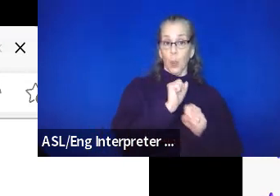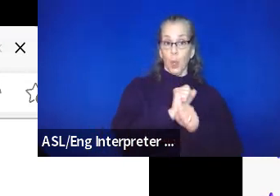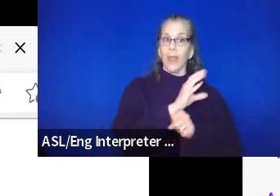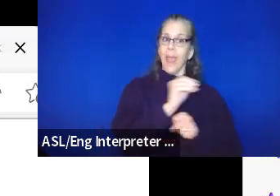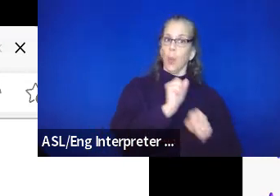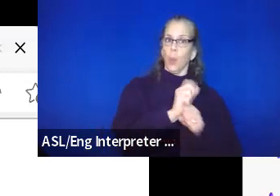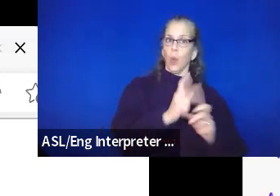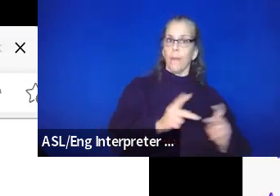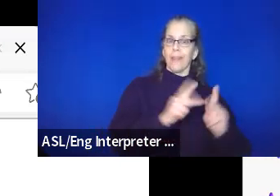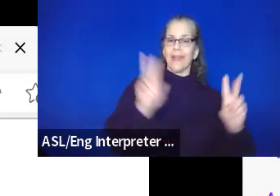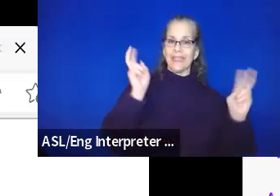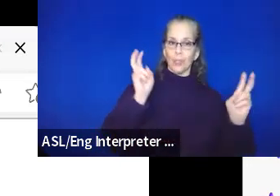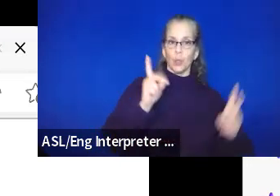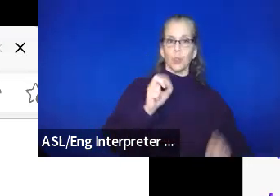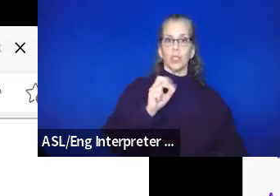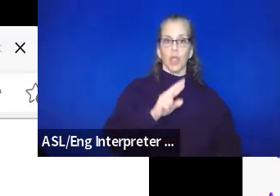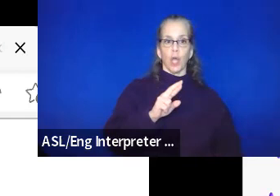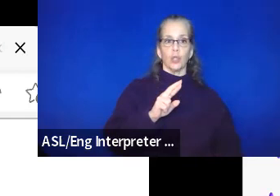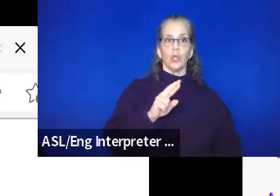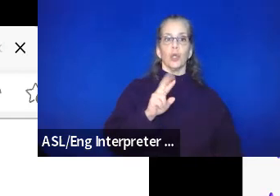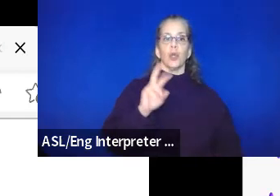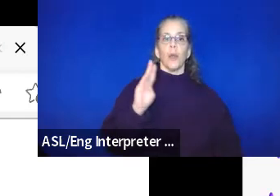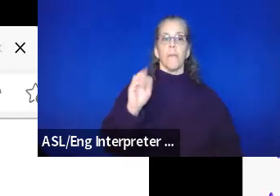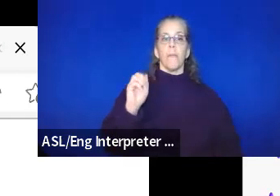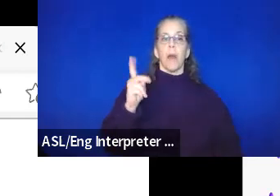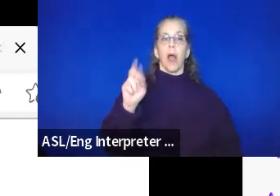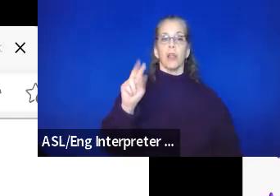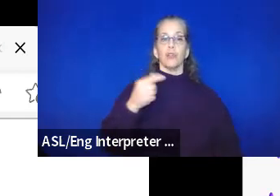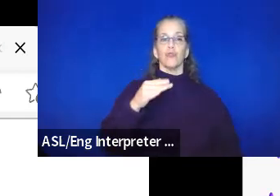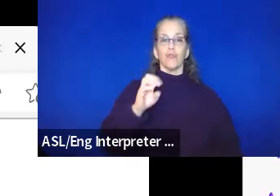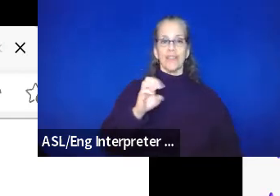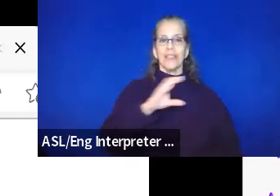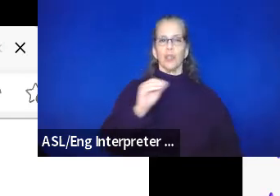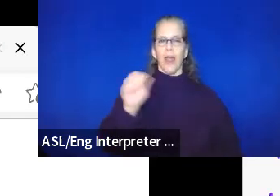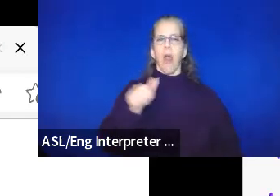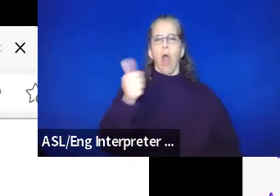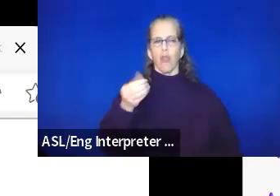Dr. Ruffin and Dr. Baldridge are involved and several other members and both the task